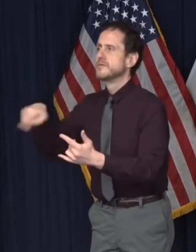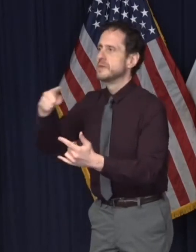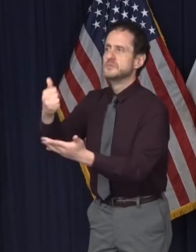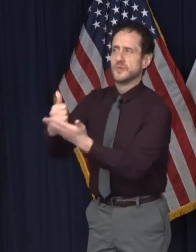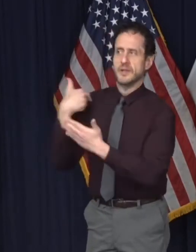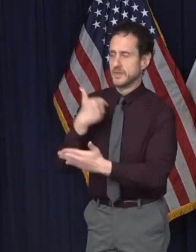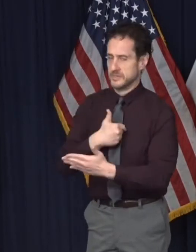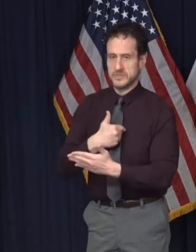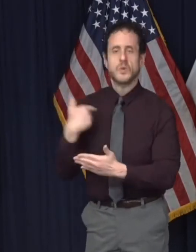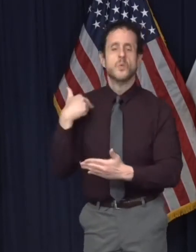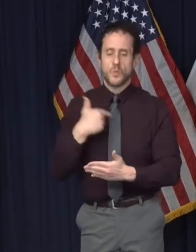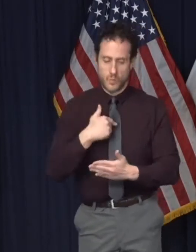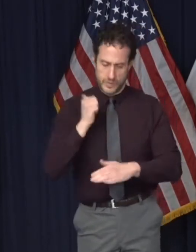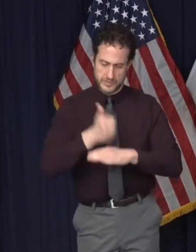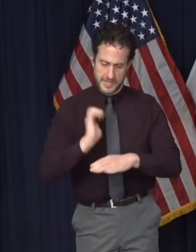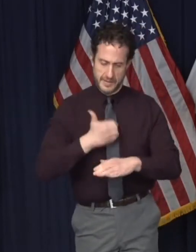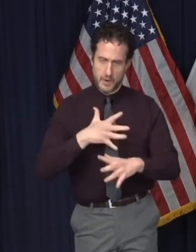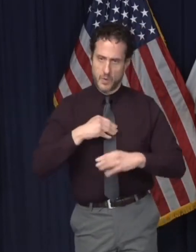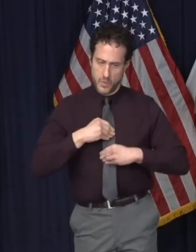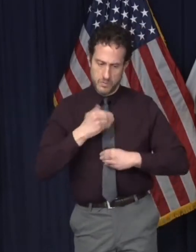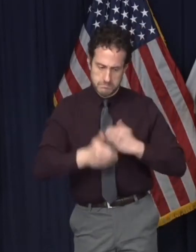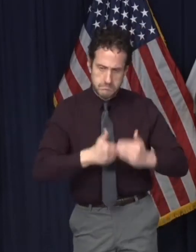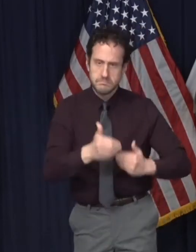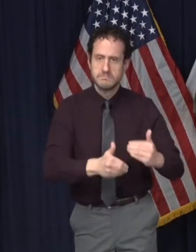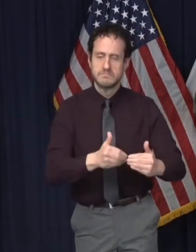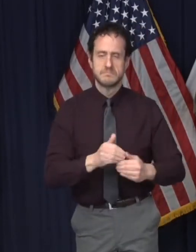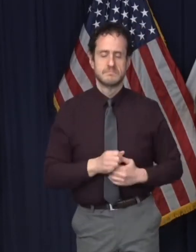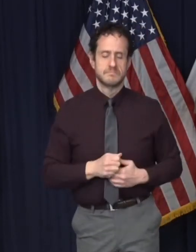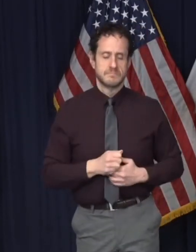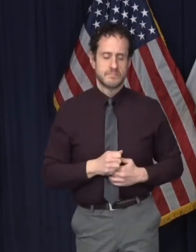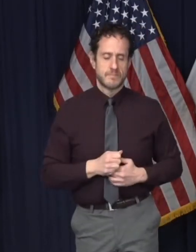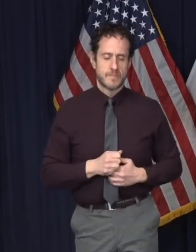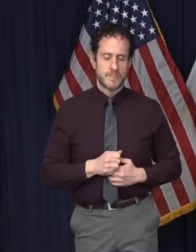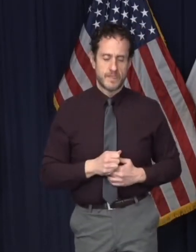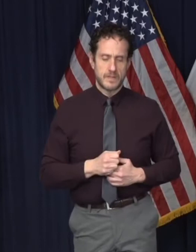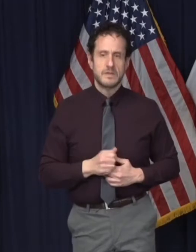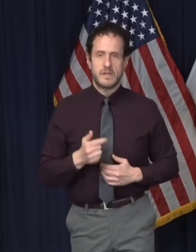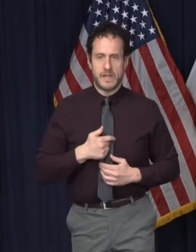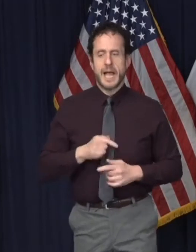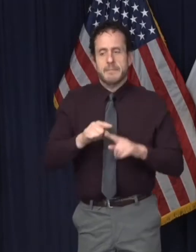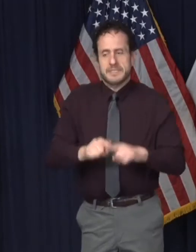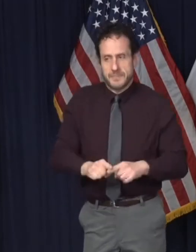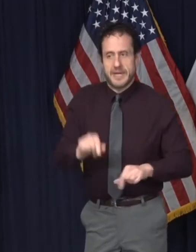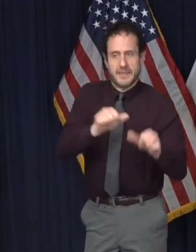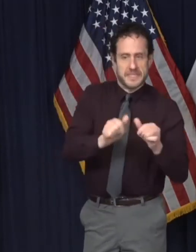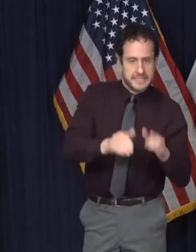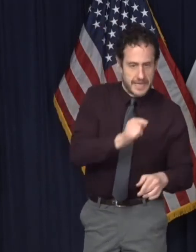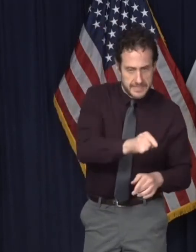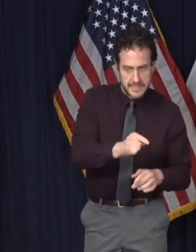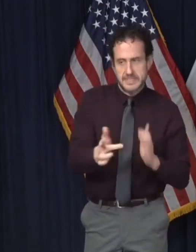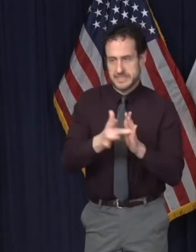FEDERALLY SANCTIONED LABS TO SAVE US, WE ARE CHARTING OUR OWN PATH FORWARD. I AM PUTTING MY FAITH IN THE